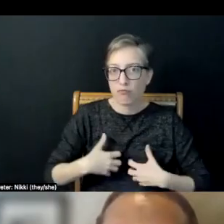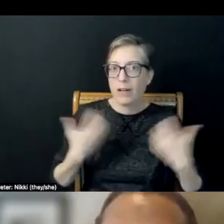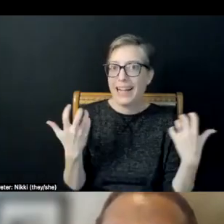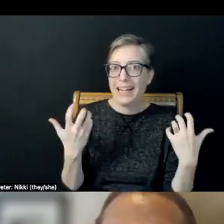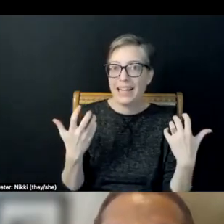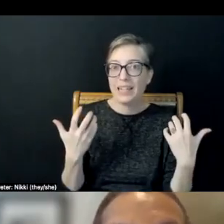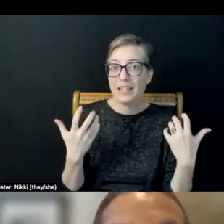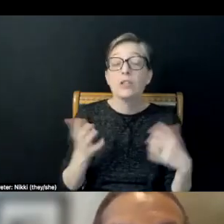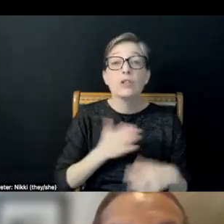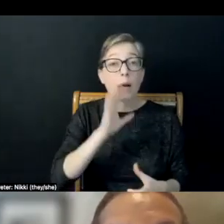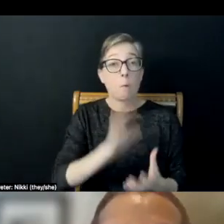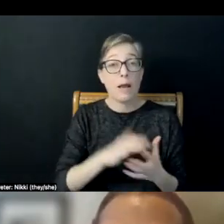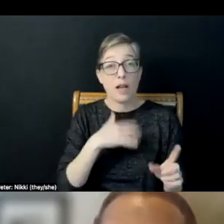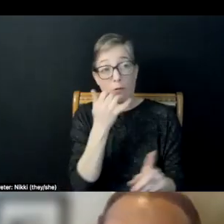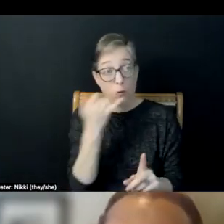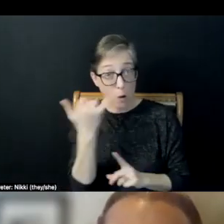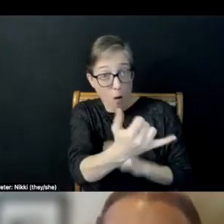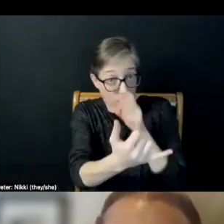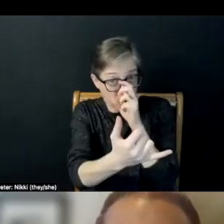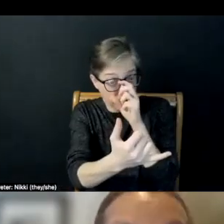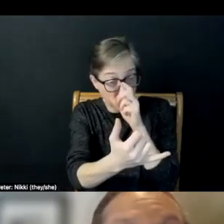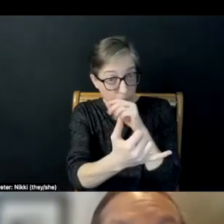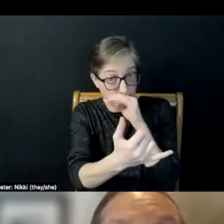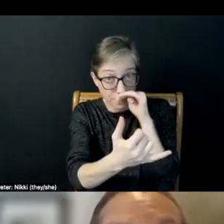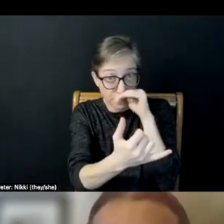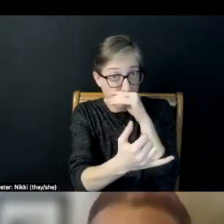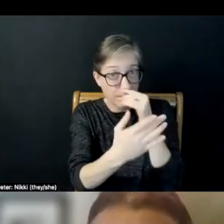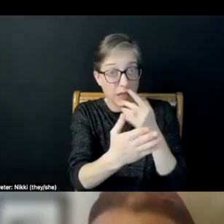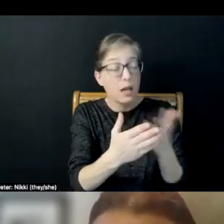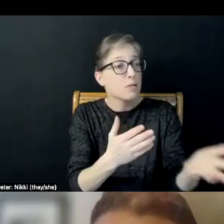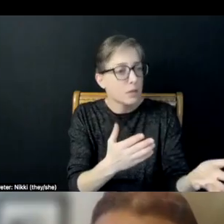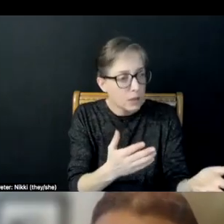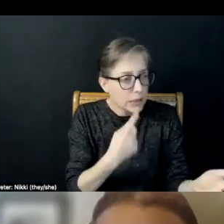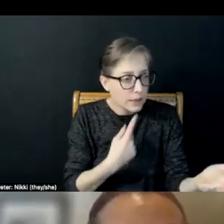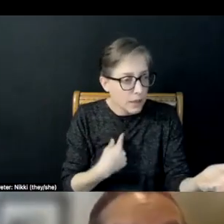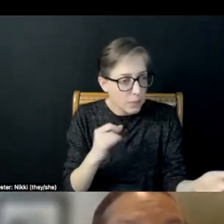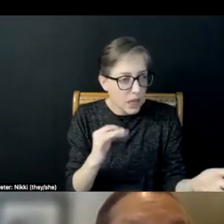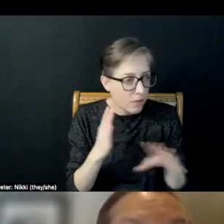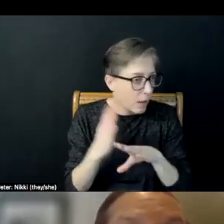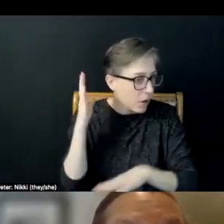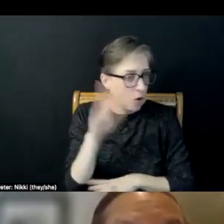and having her talk me down and say tell me if I'm overreacting, if I've gone too far,